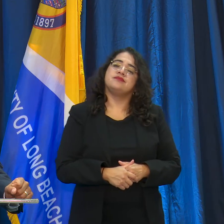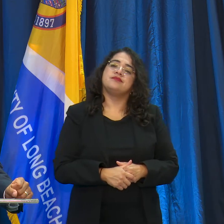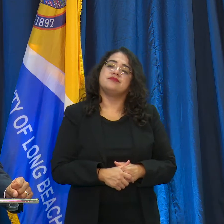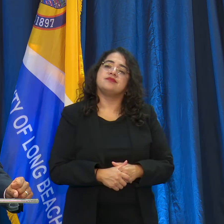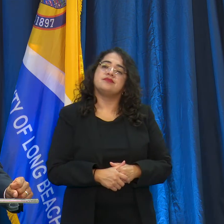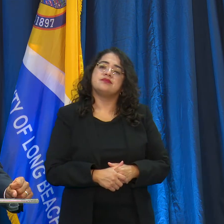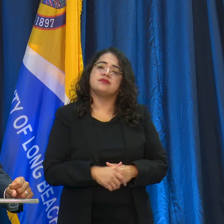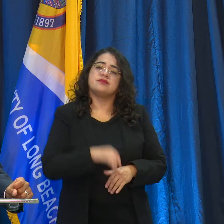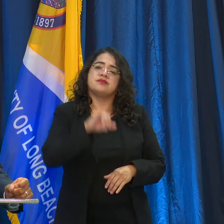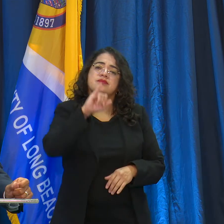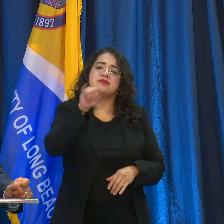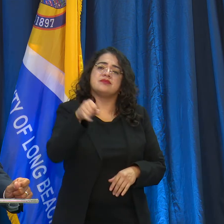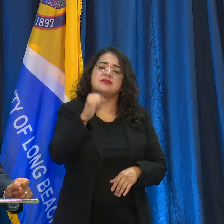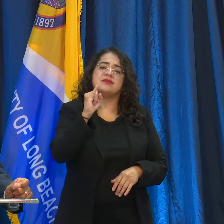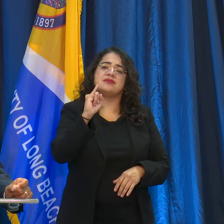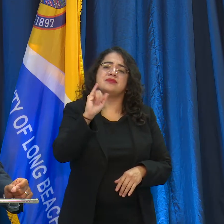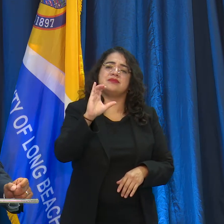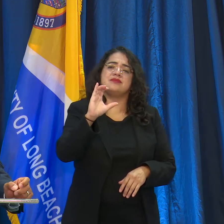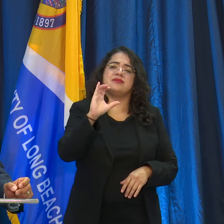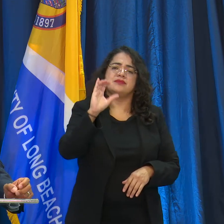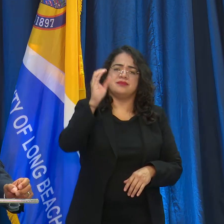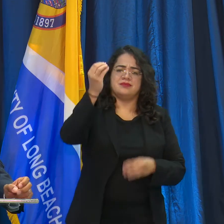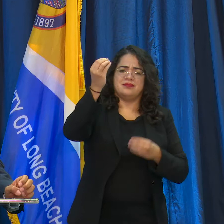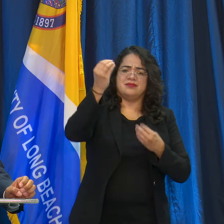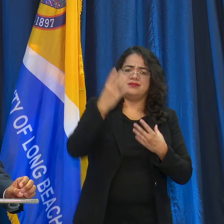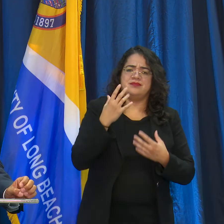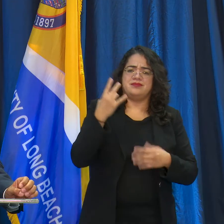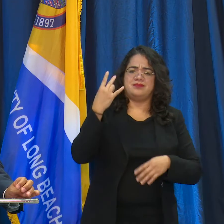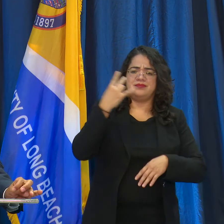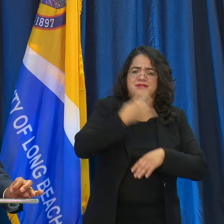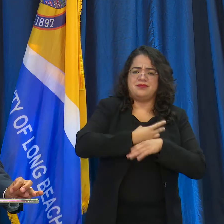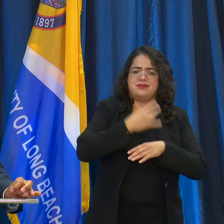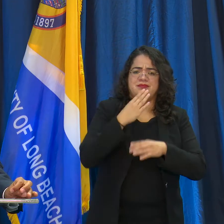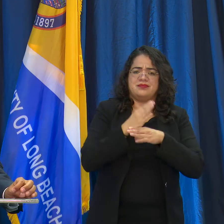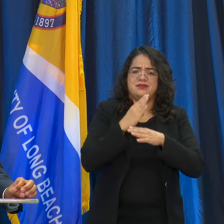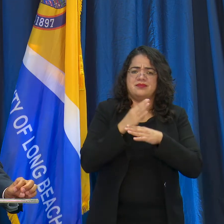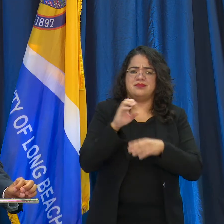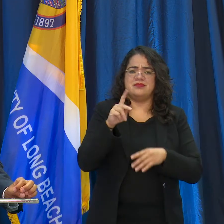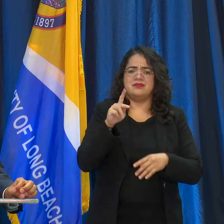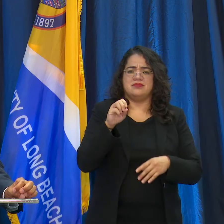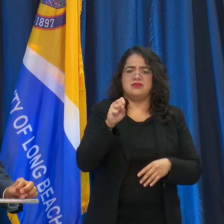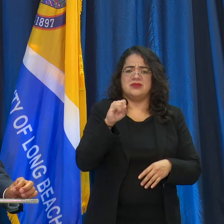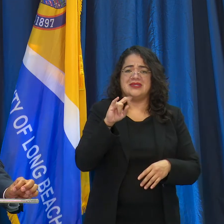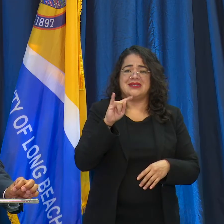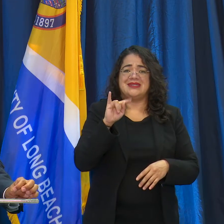that Long Beach's seven day average positivity rate is 15%.